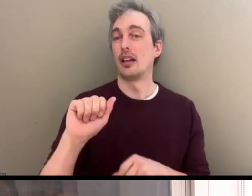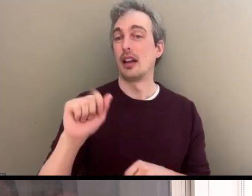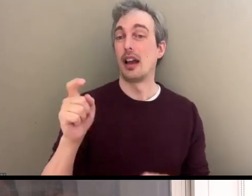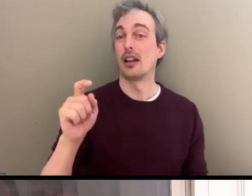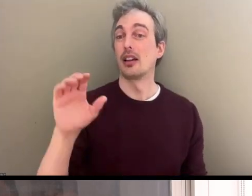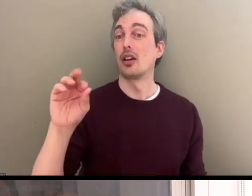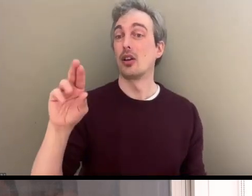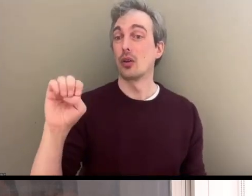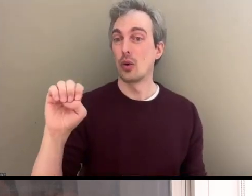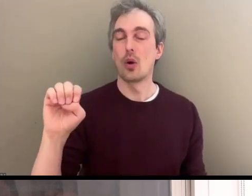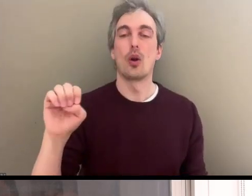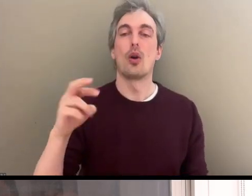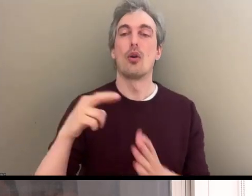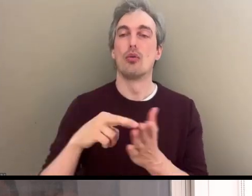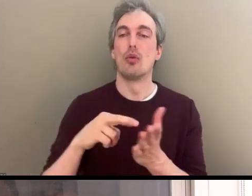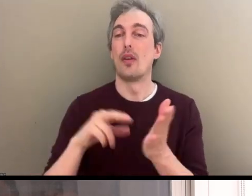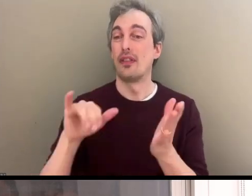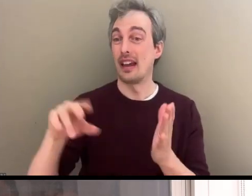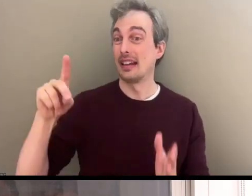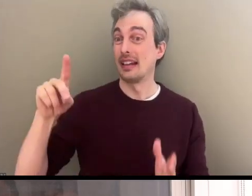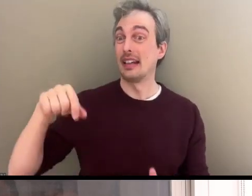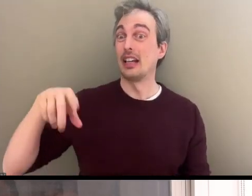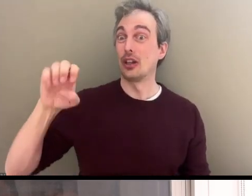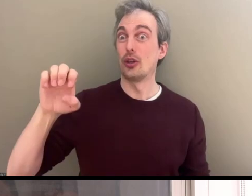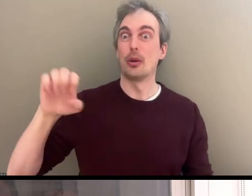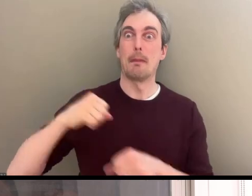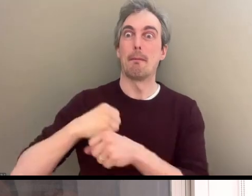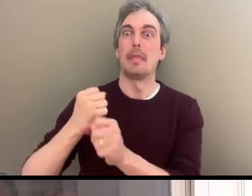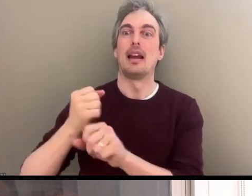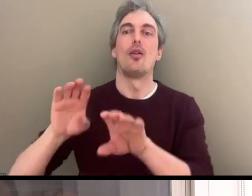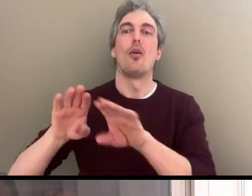So you will find that some of the other tools in the space, both the free and